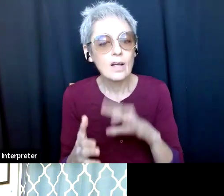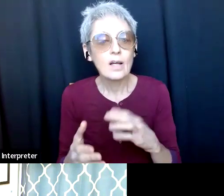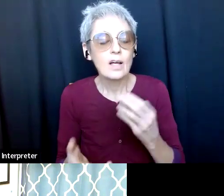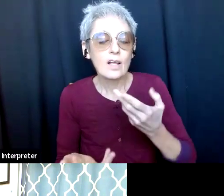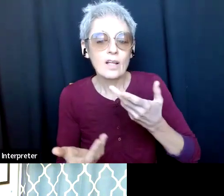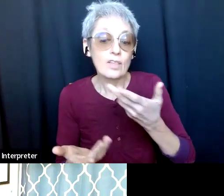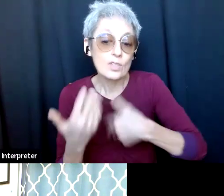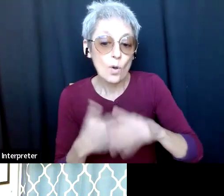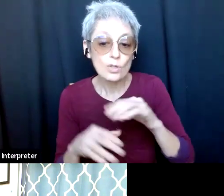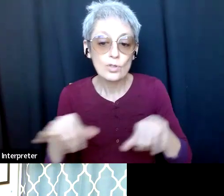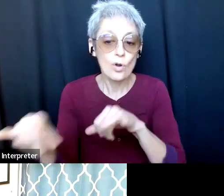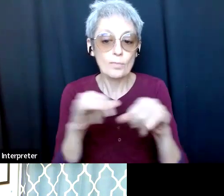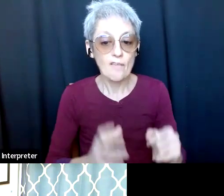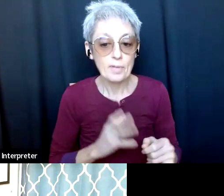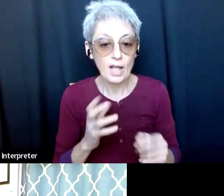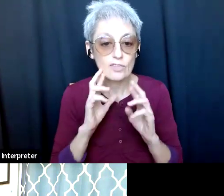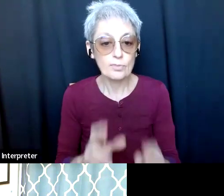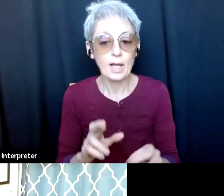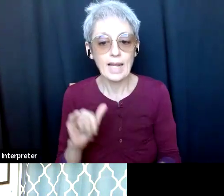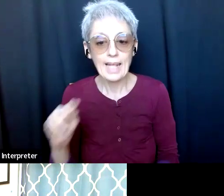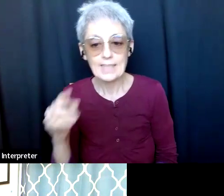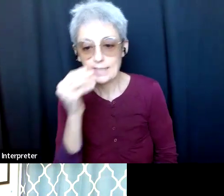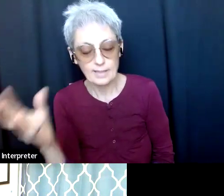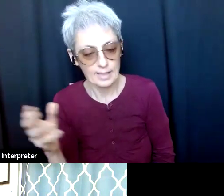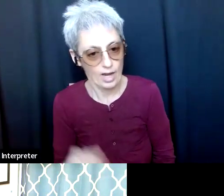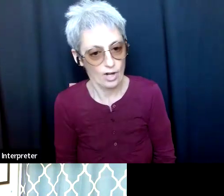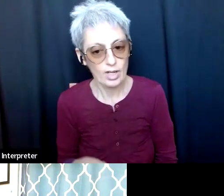in objective performance because they invest more effort.